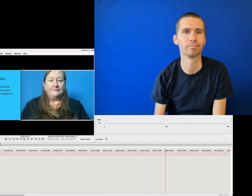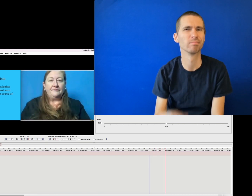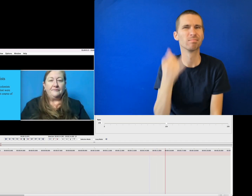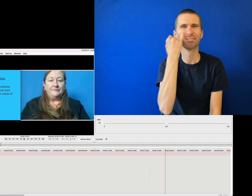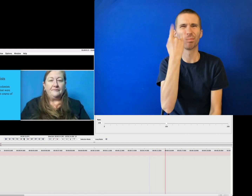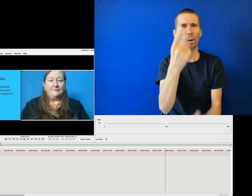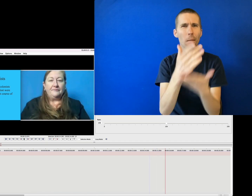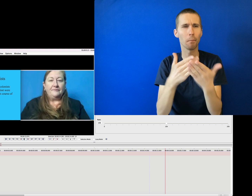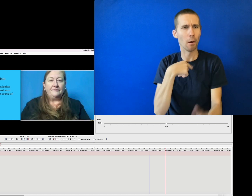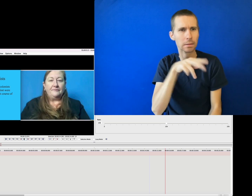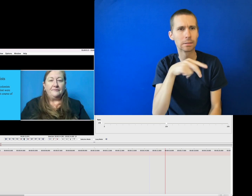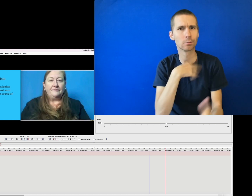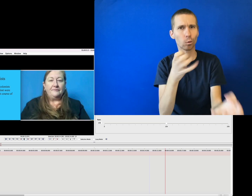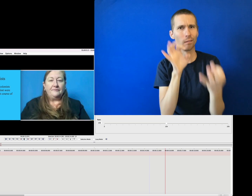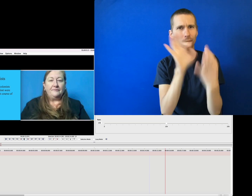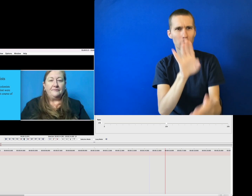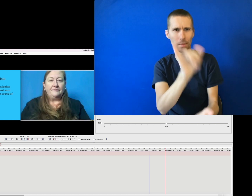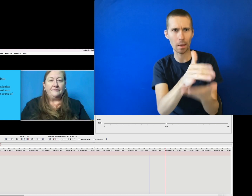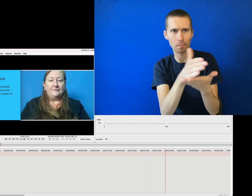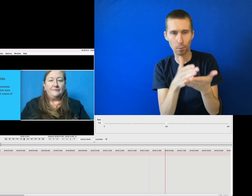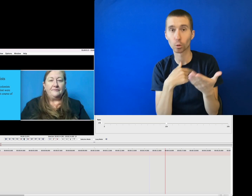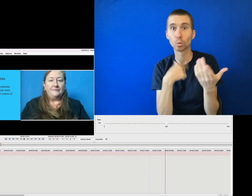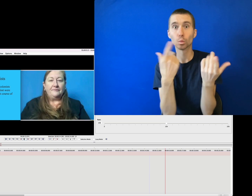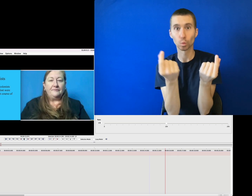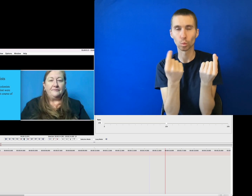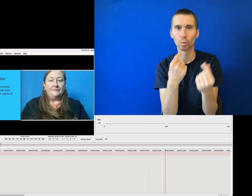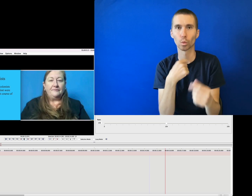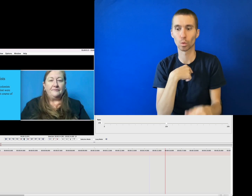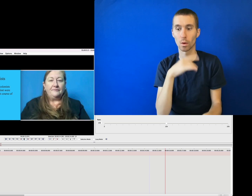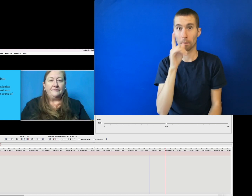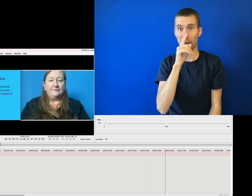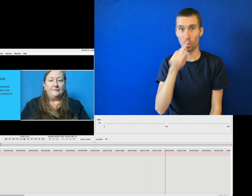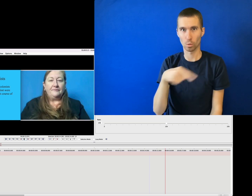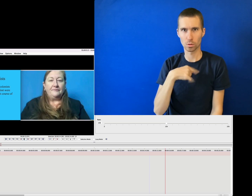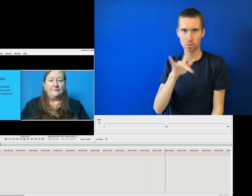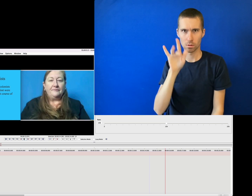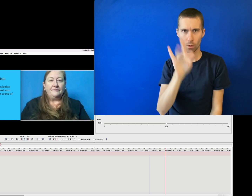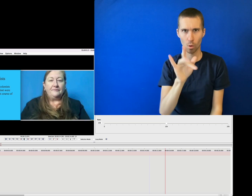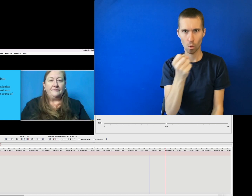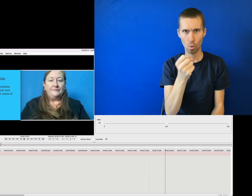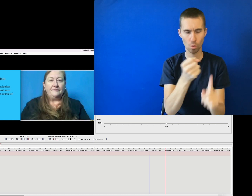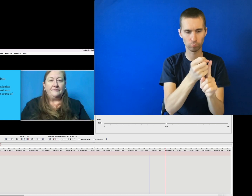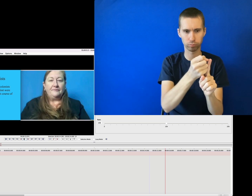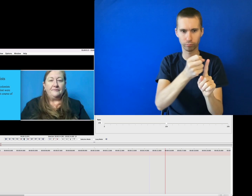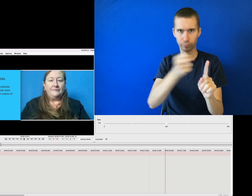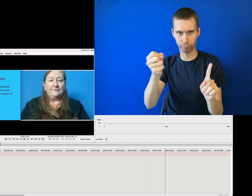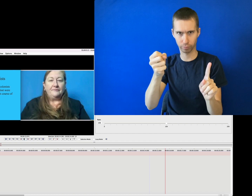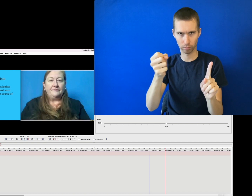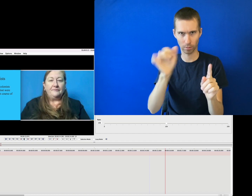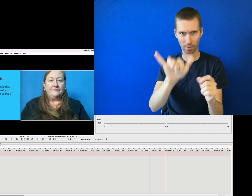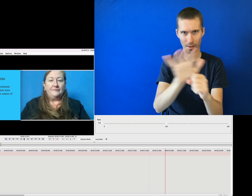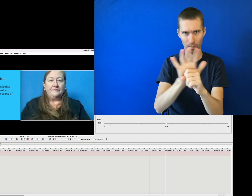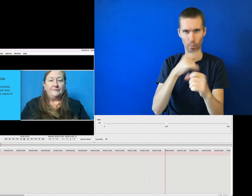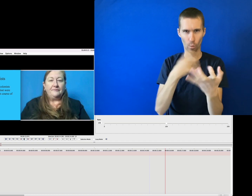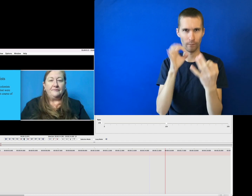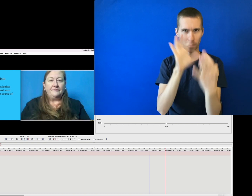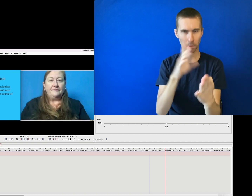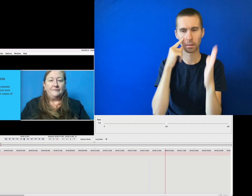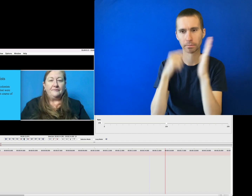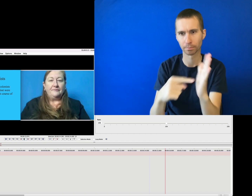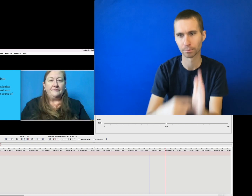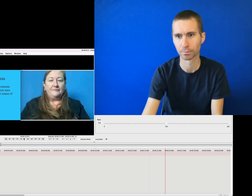If there's a specific part of the video that I want to provide feedback on, I will use my mouse to select and drag the time range on the screen. I'm showing it to you now.